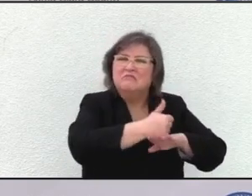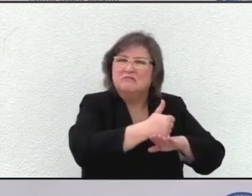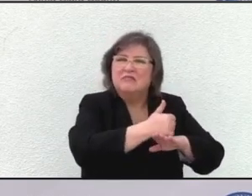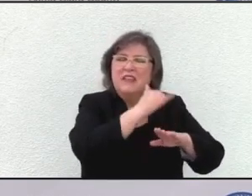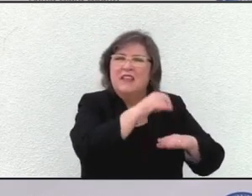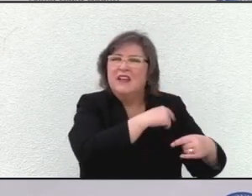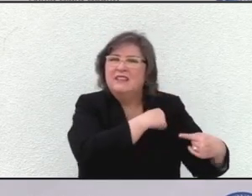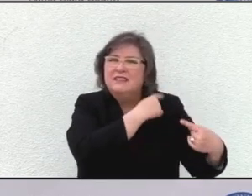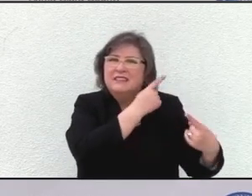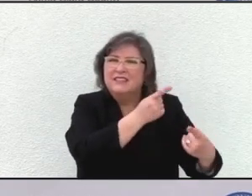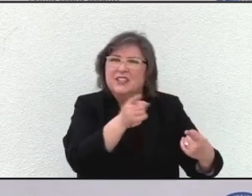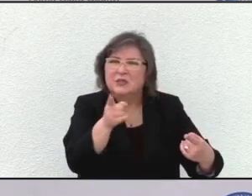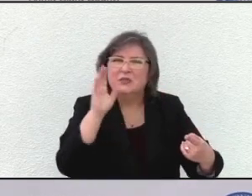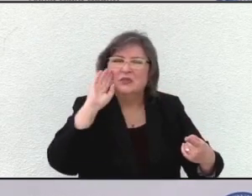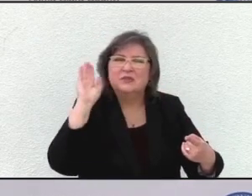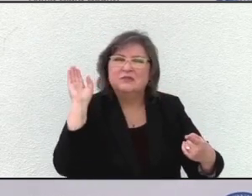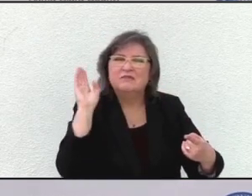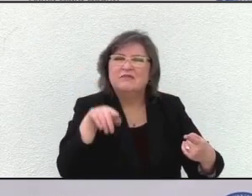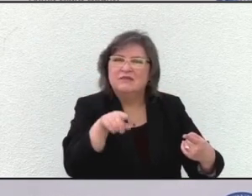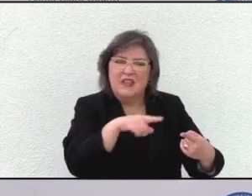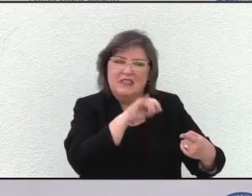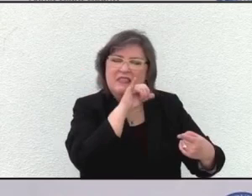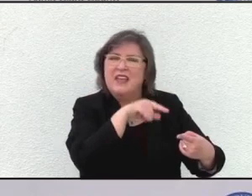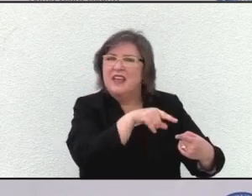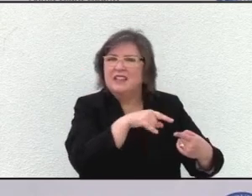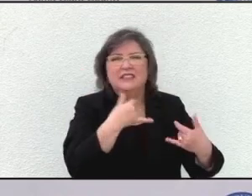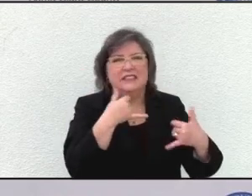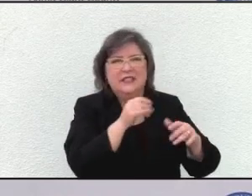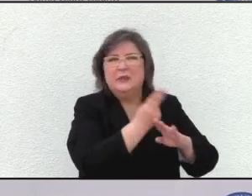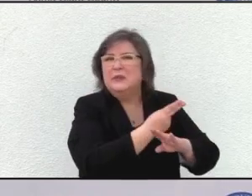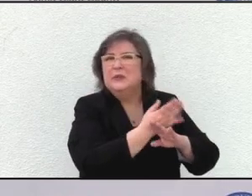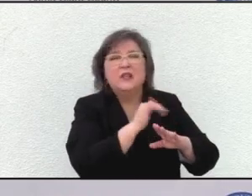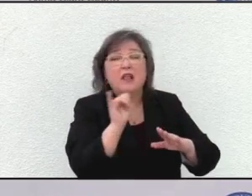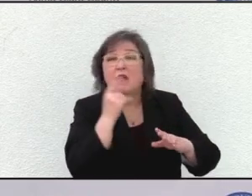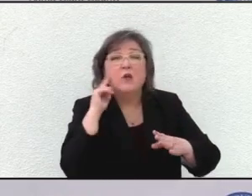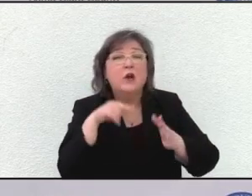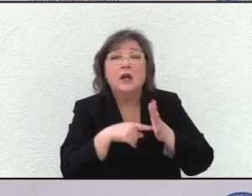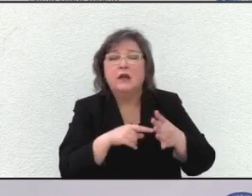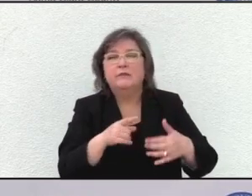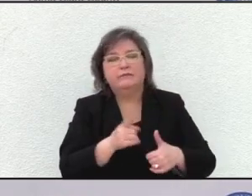the pandemic, that means that folks should be using face coverings, and maximizing social